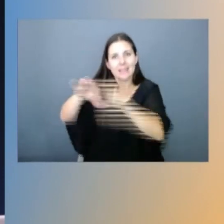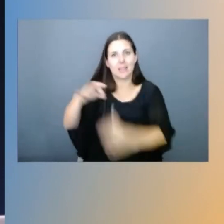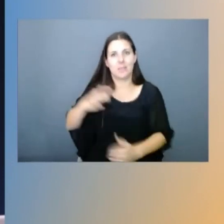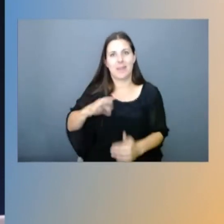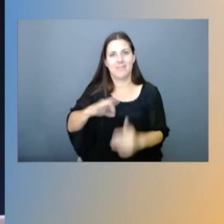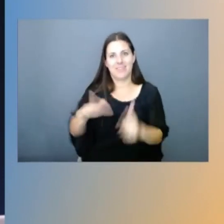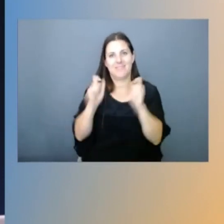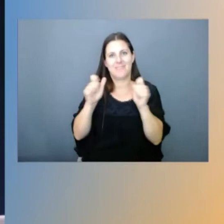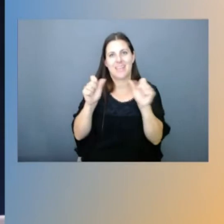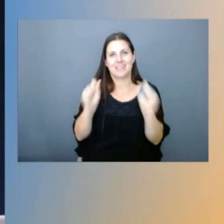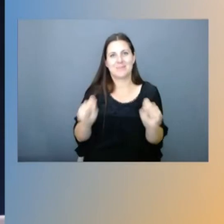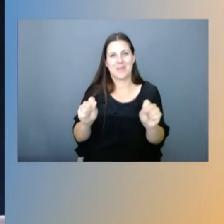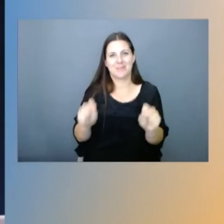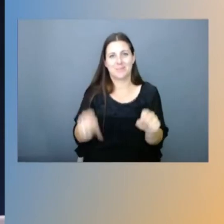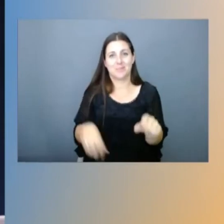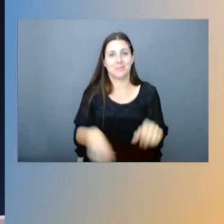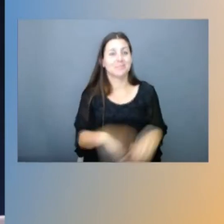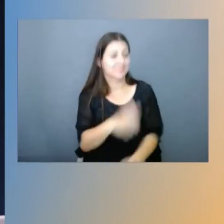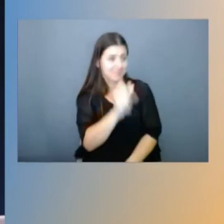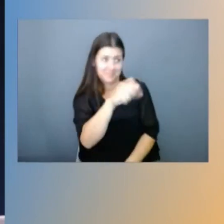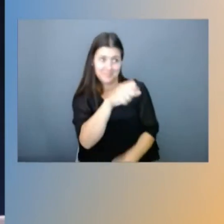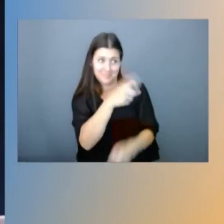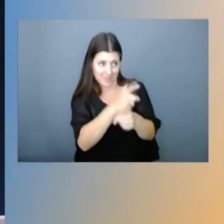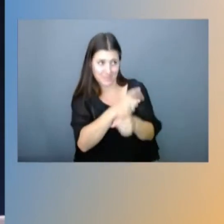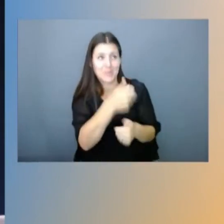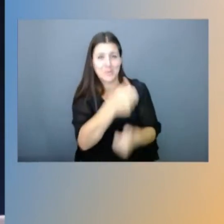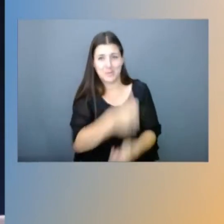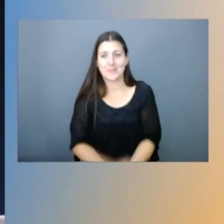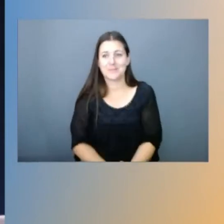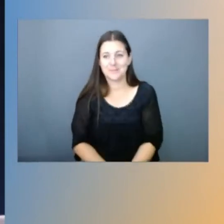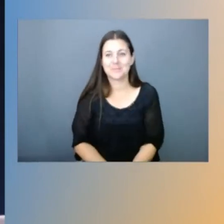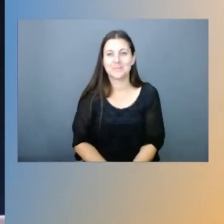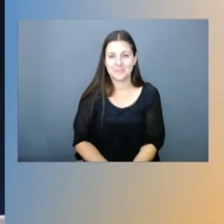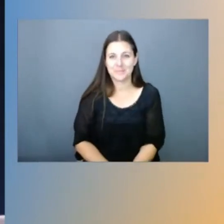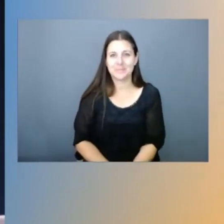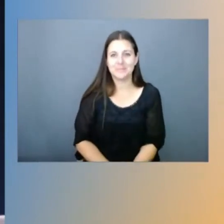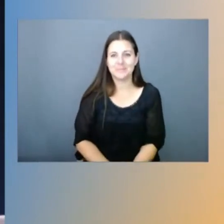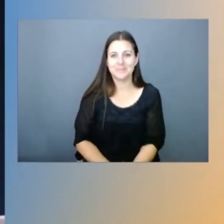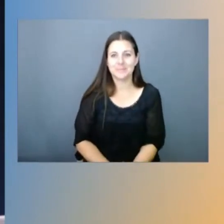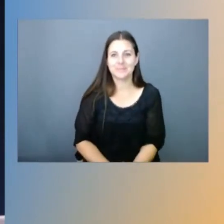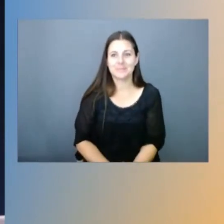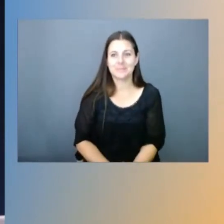Yep, absolutely, absolutely. So- Oh no, I was just gonna, go ahead.